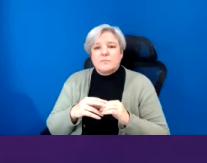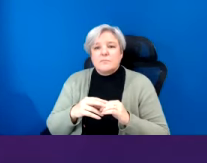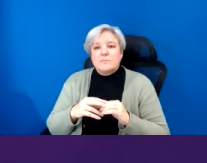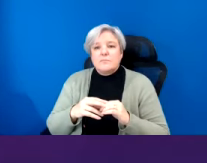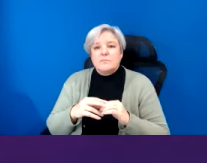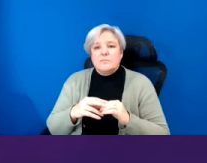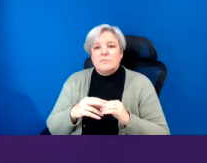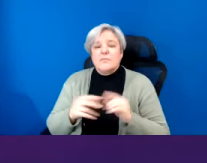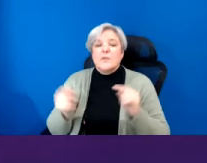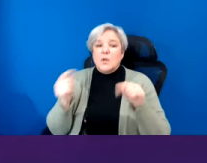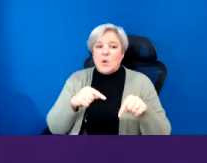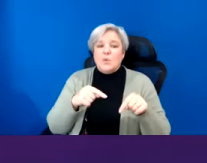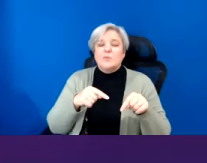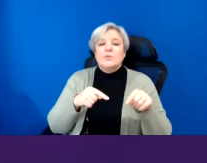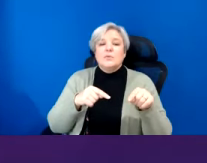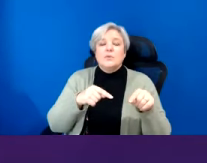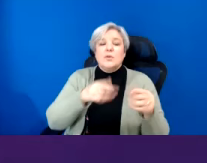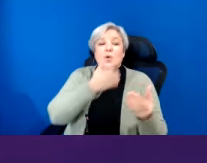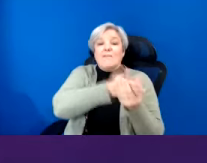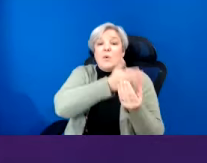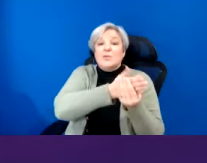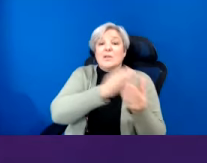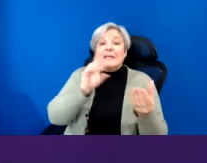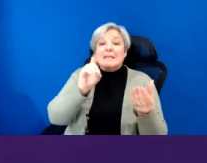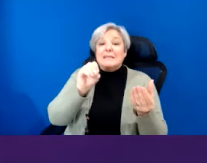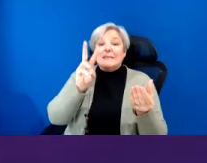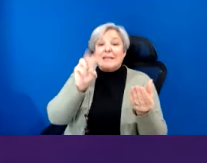go into your downloads folder on your computer and look for the export file.